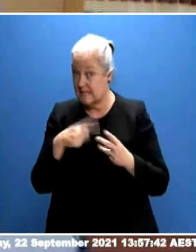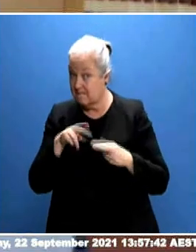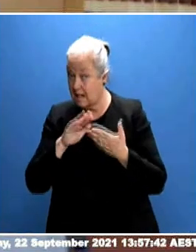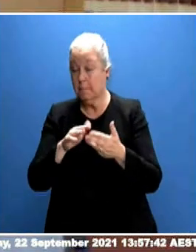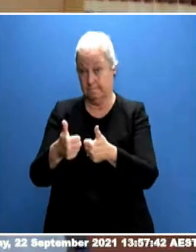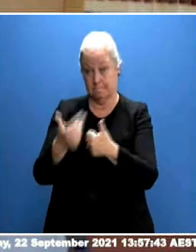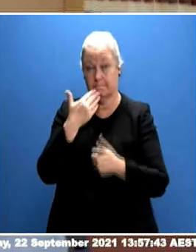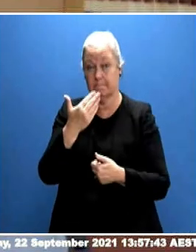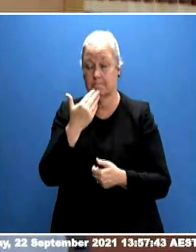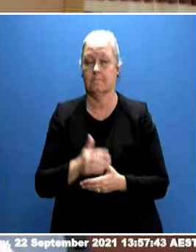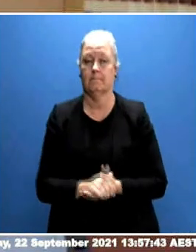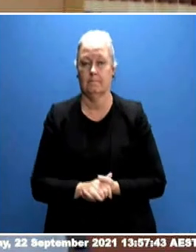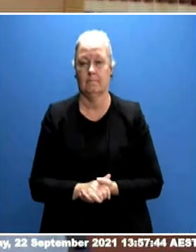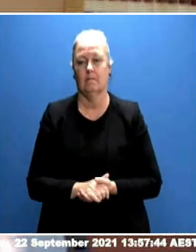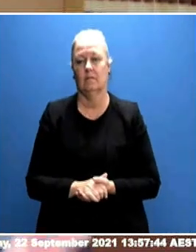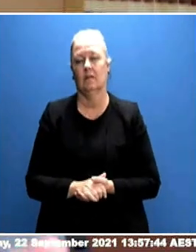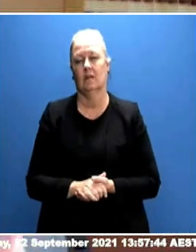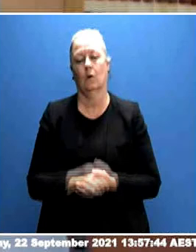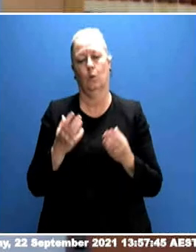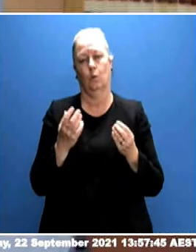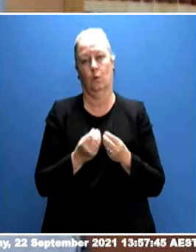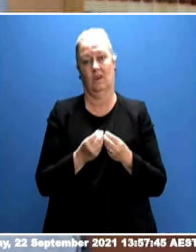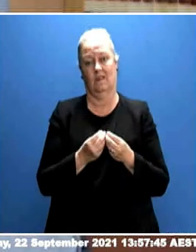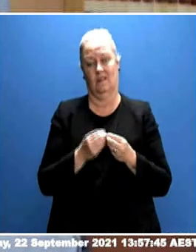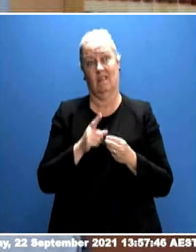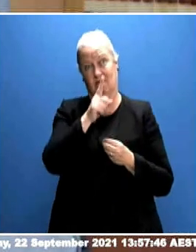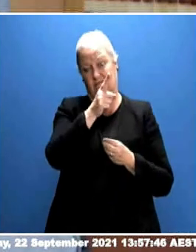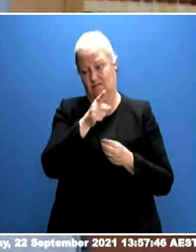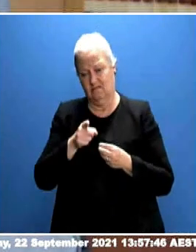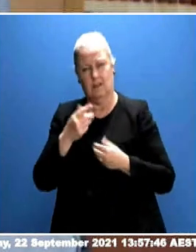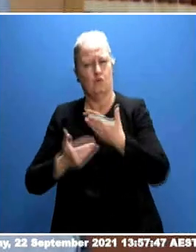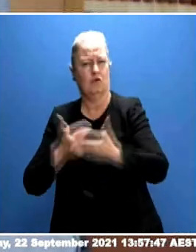Part of that process is that one of the executive directors is